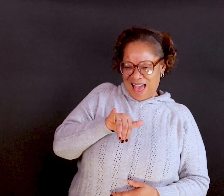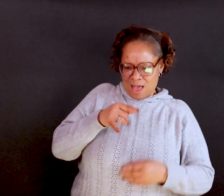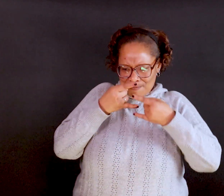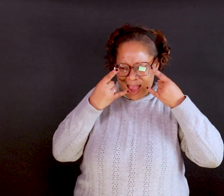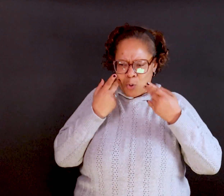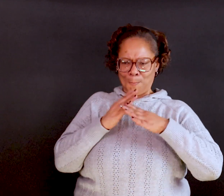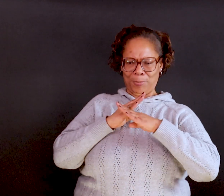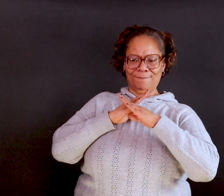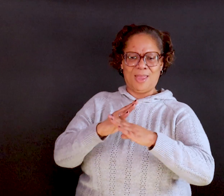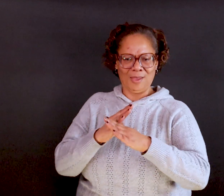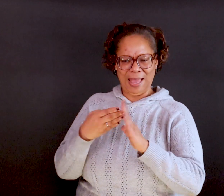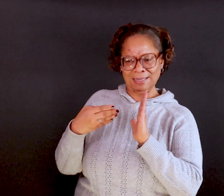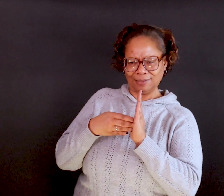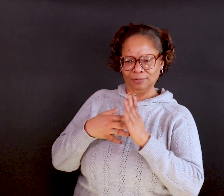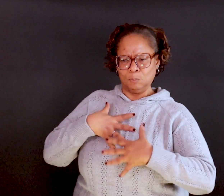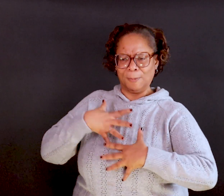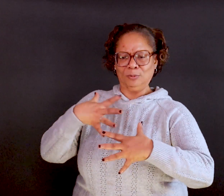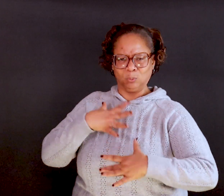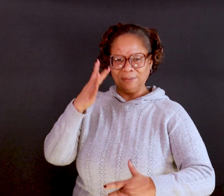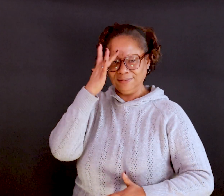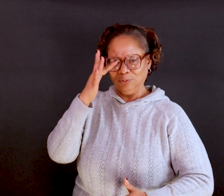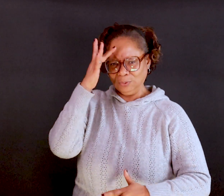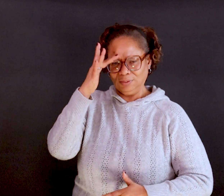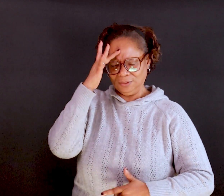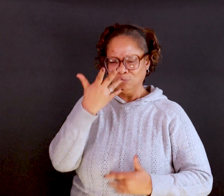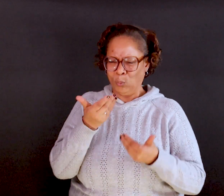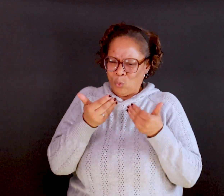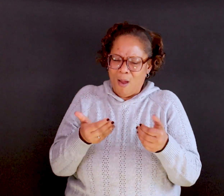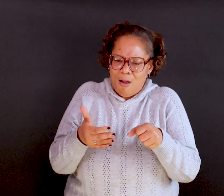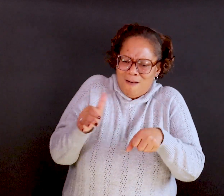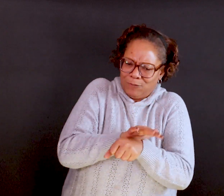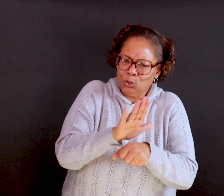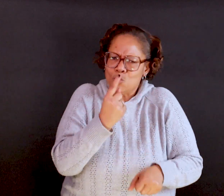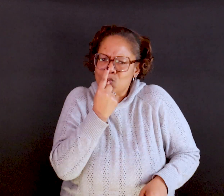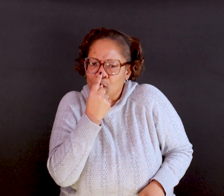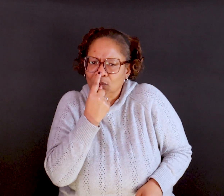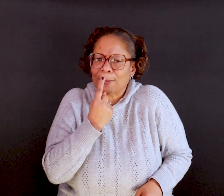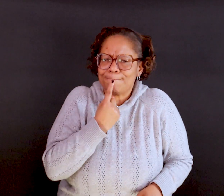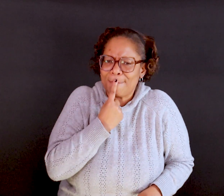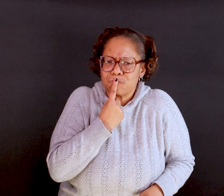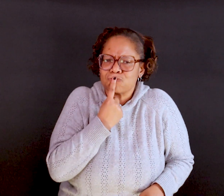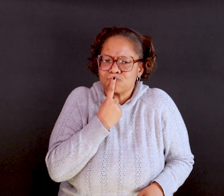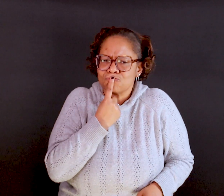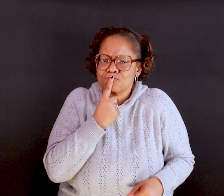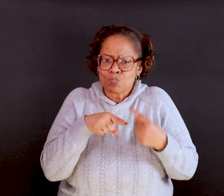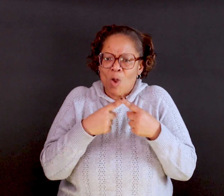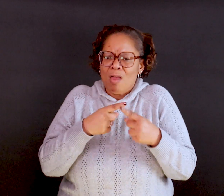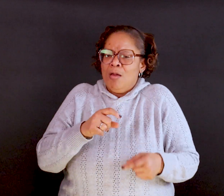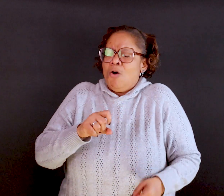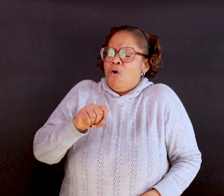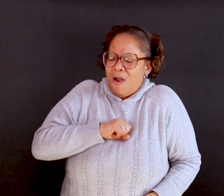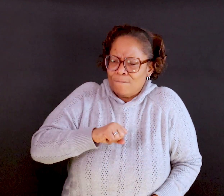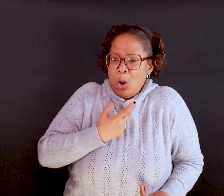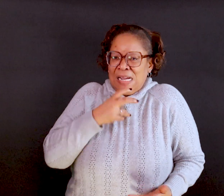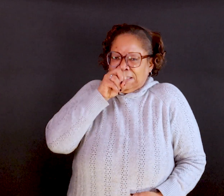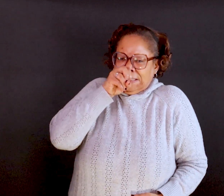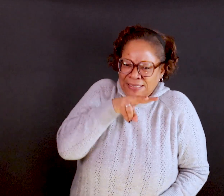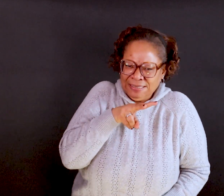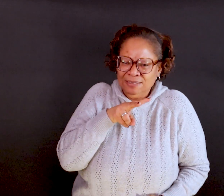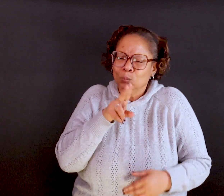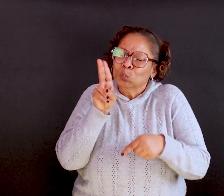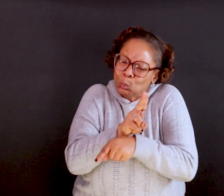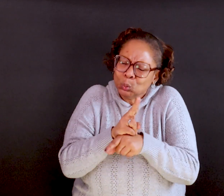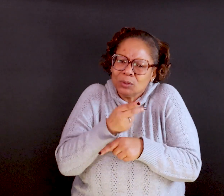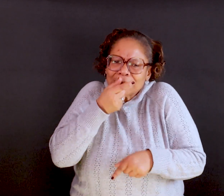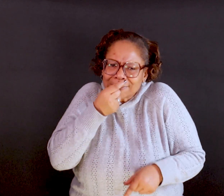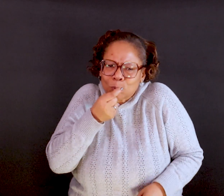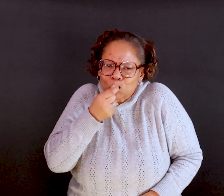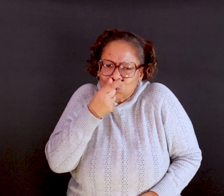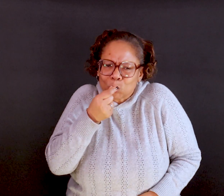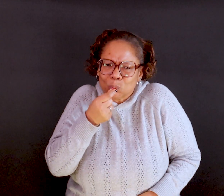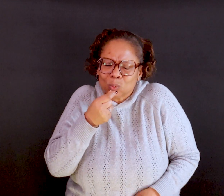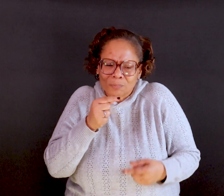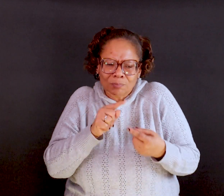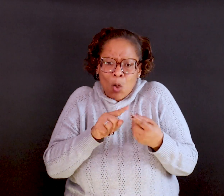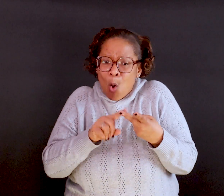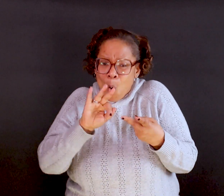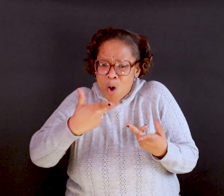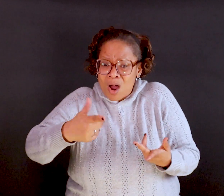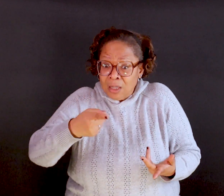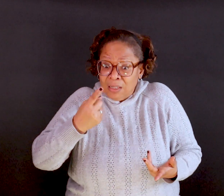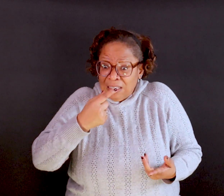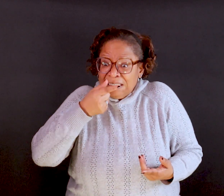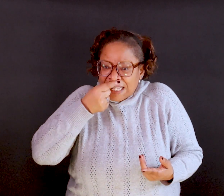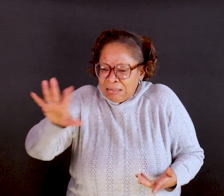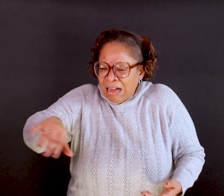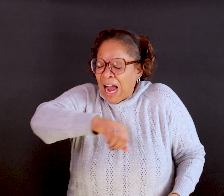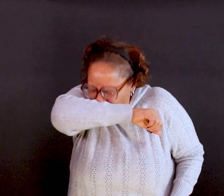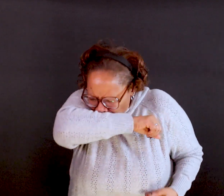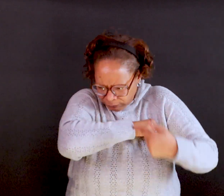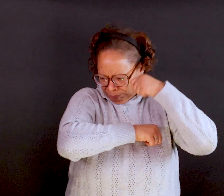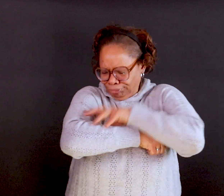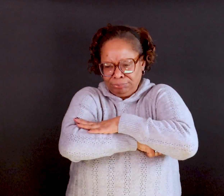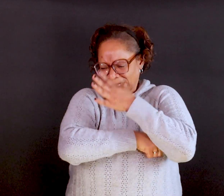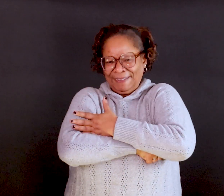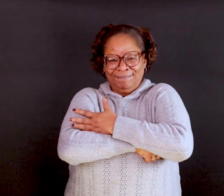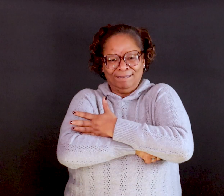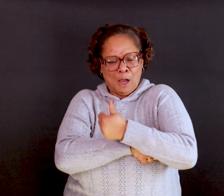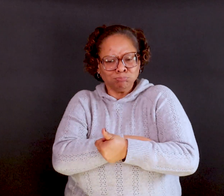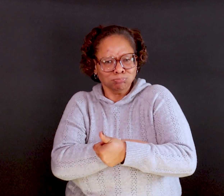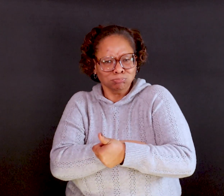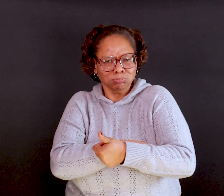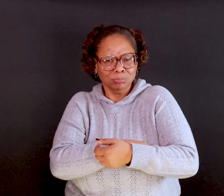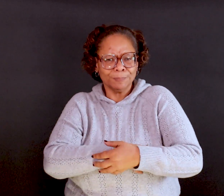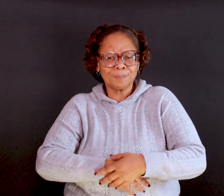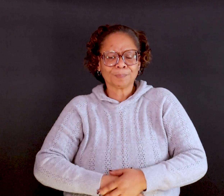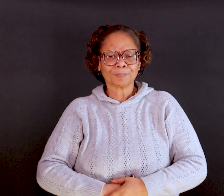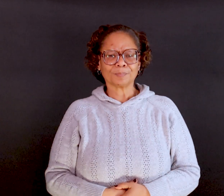Cover your nose and mouth when coughing or sneezing using a tissue or your sleeve.